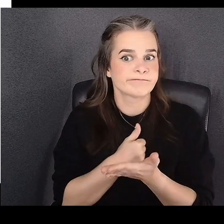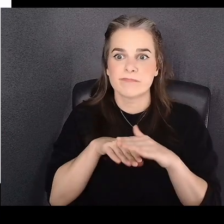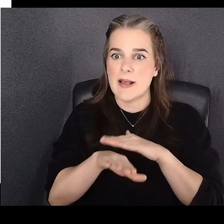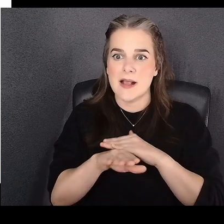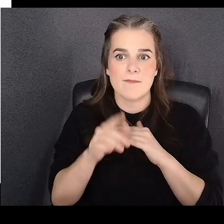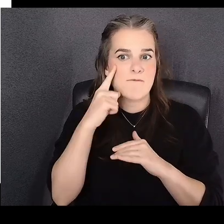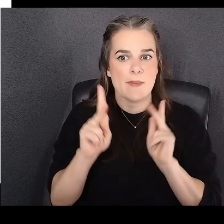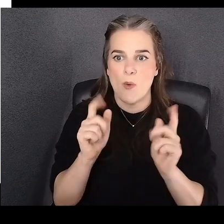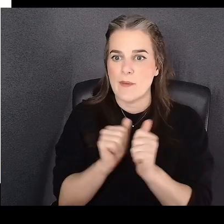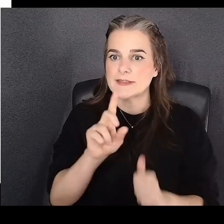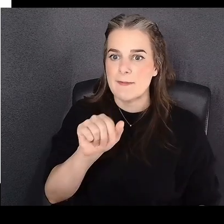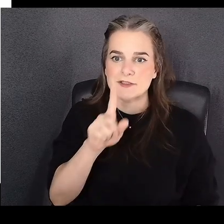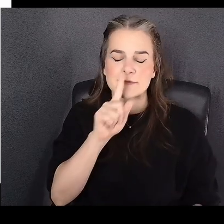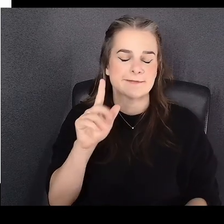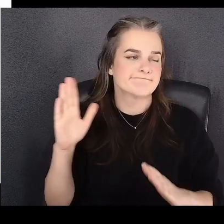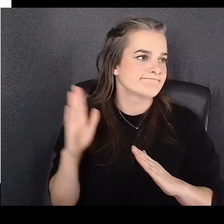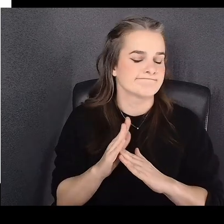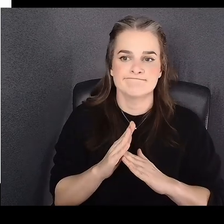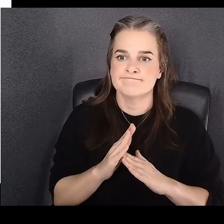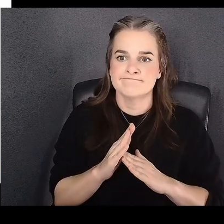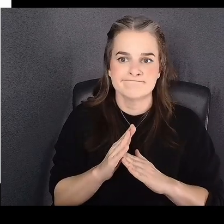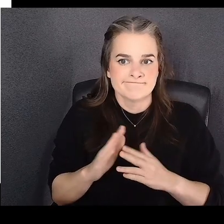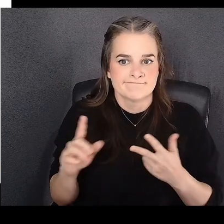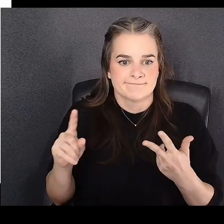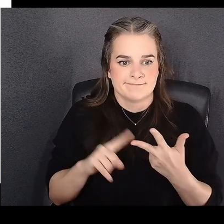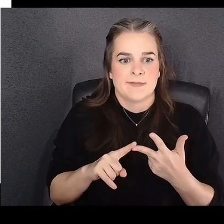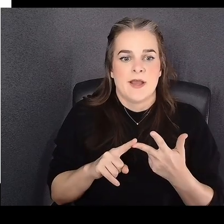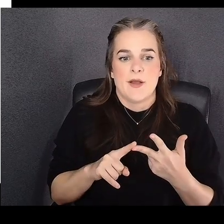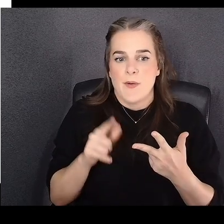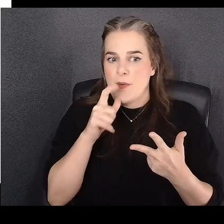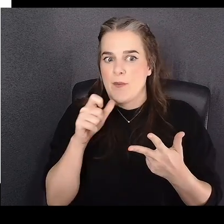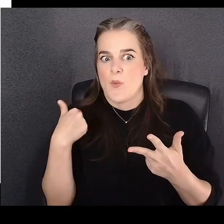And then the entity that we really sit under is the community services.